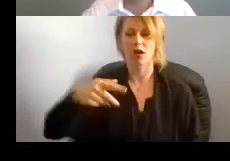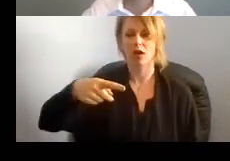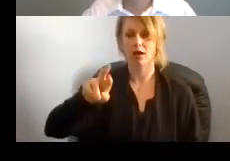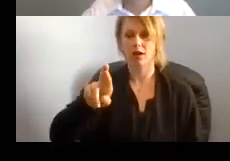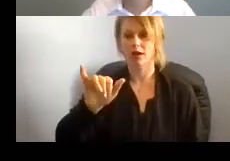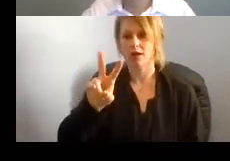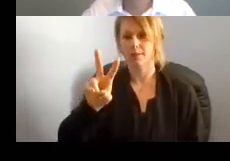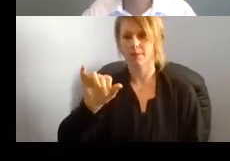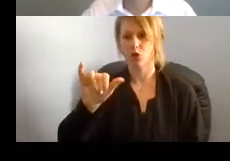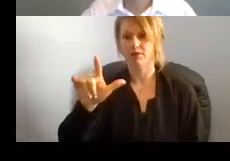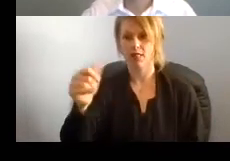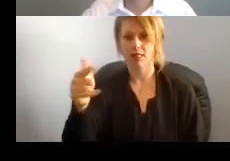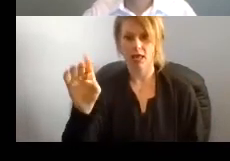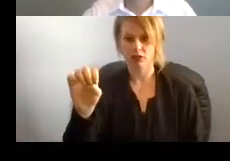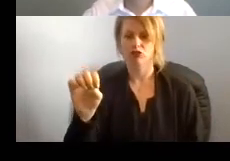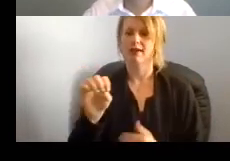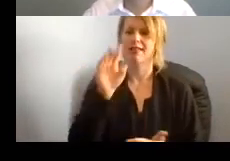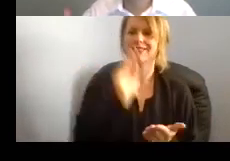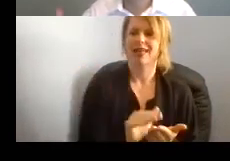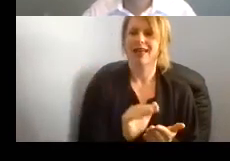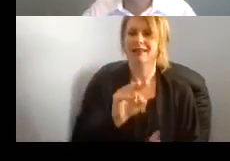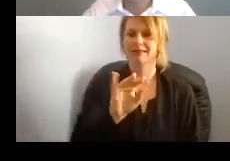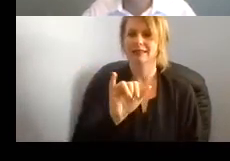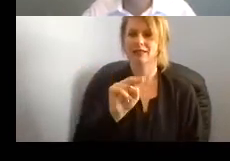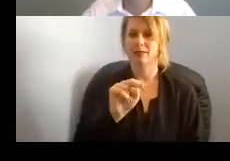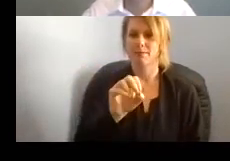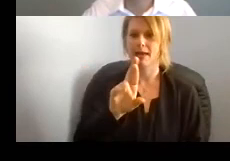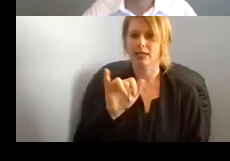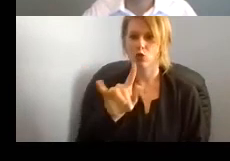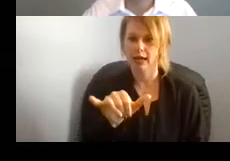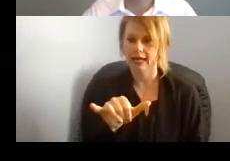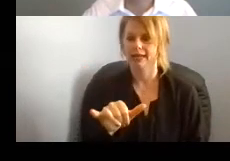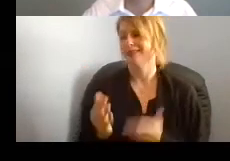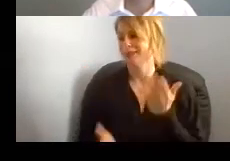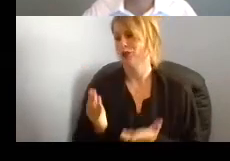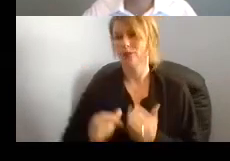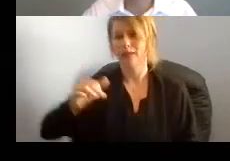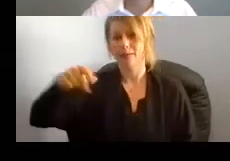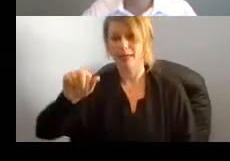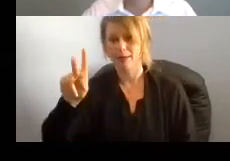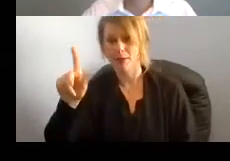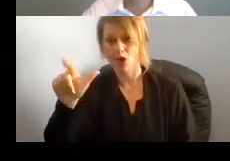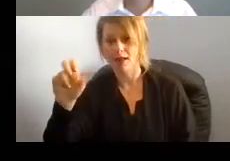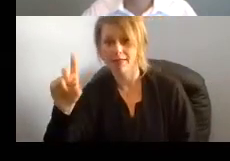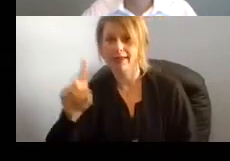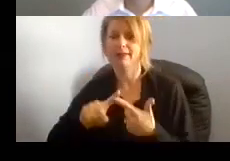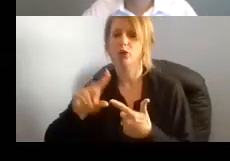less minority – so whether that’s at Parkland or whether it’s at Sandy Hook,